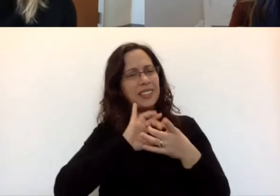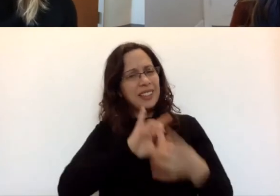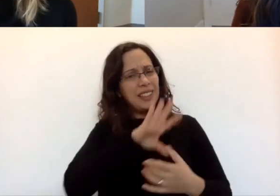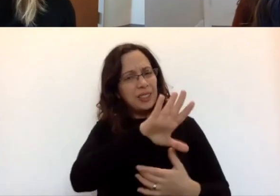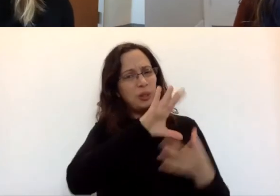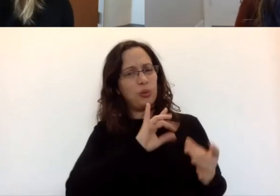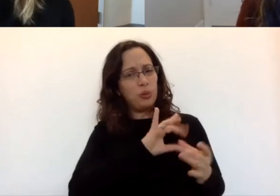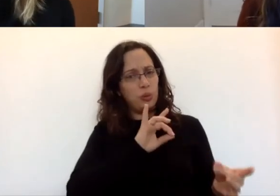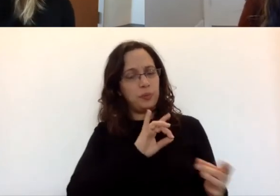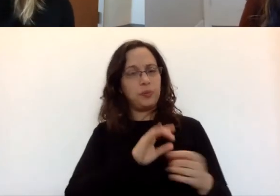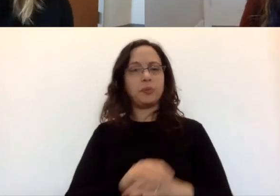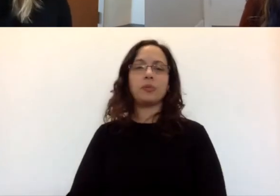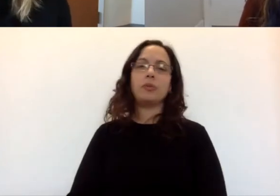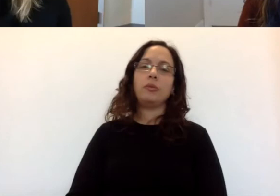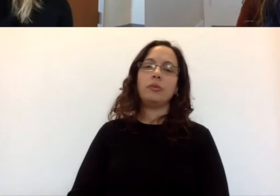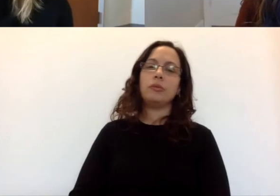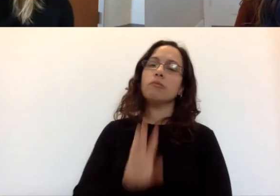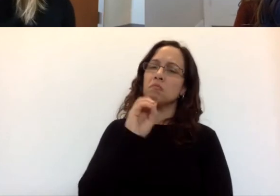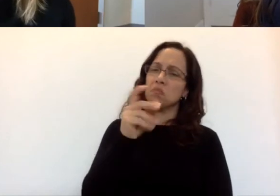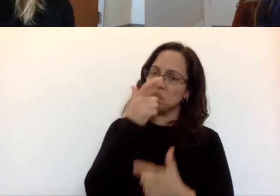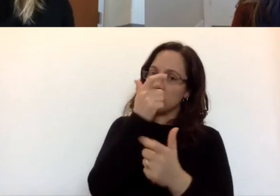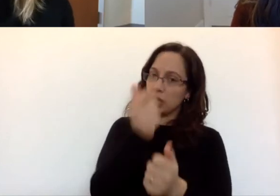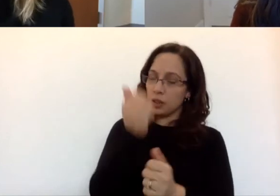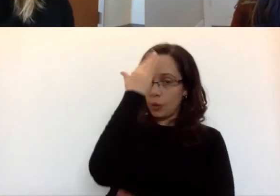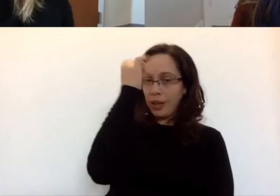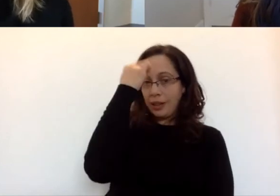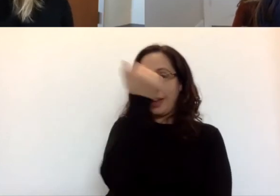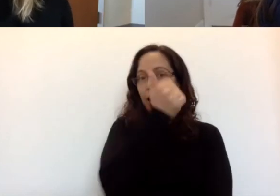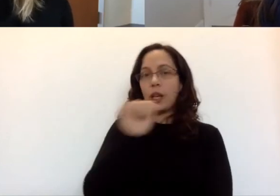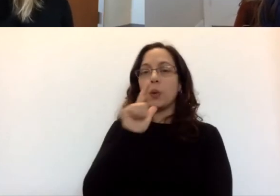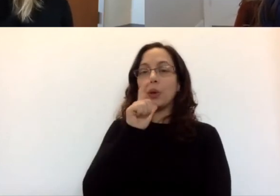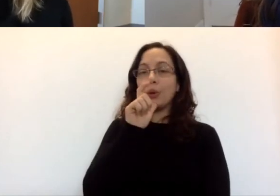It's interesting, right? because I think anyone who spent time in the Middle East can